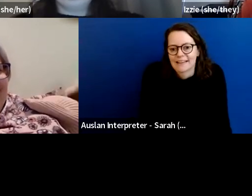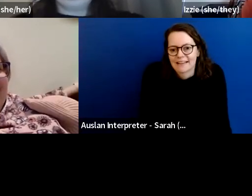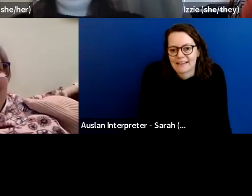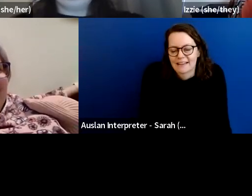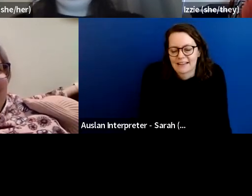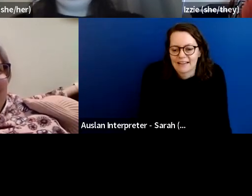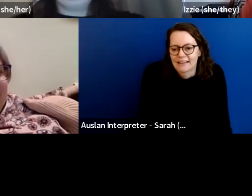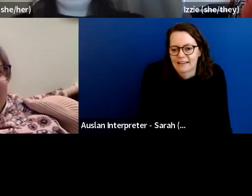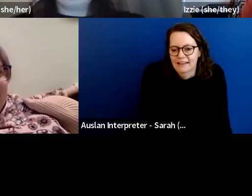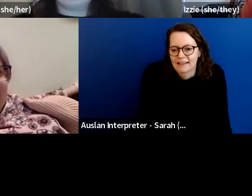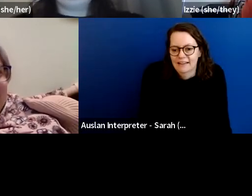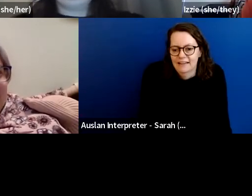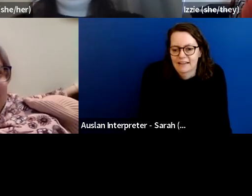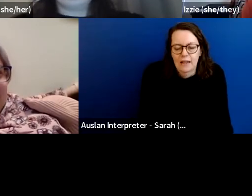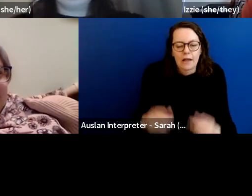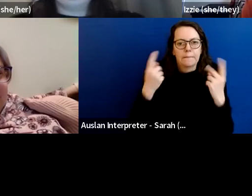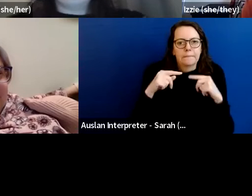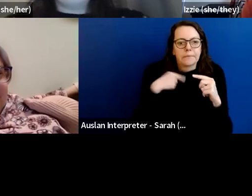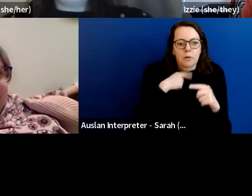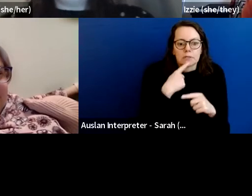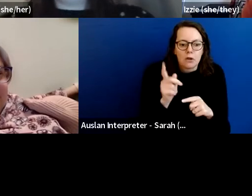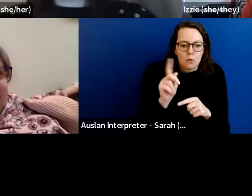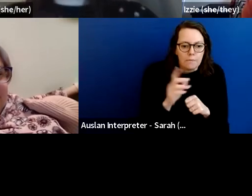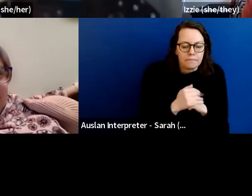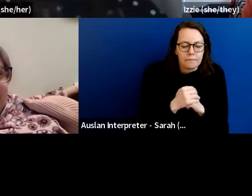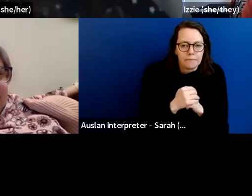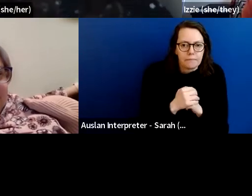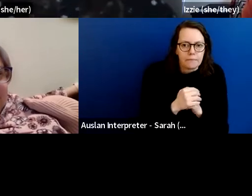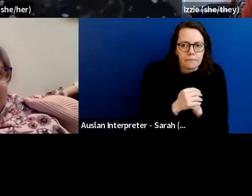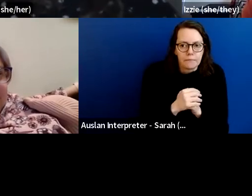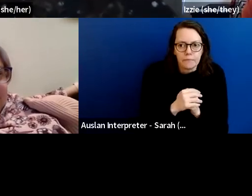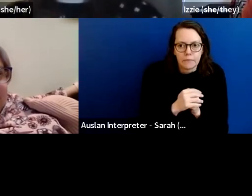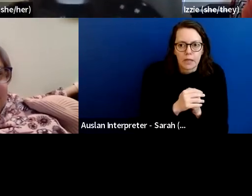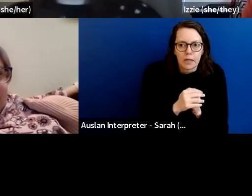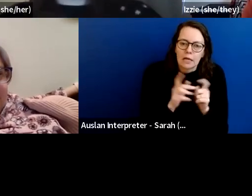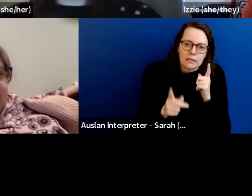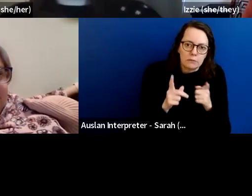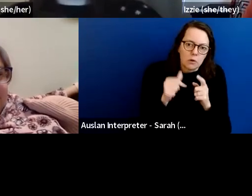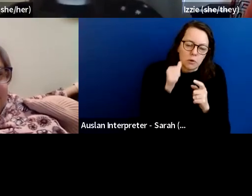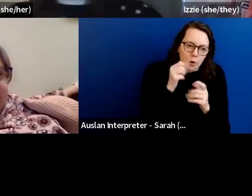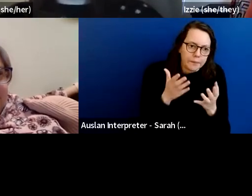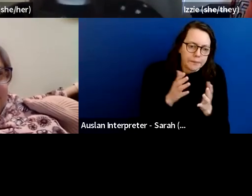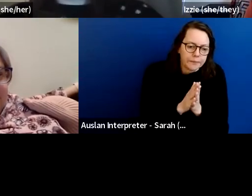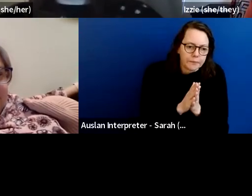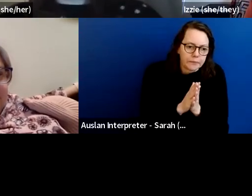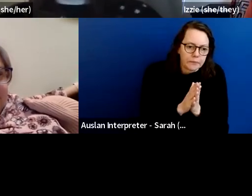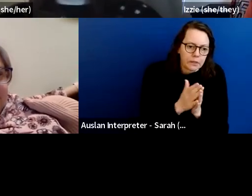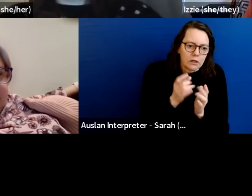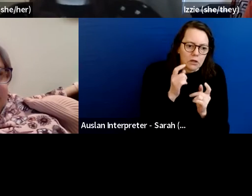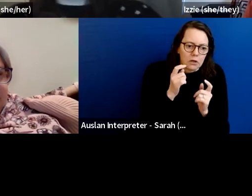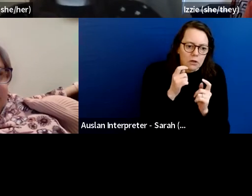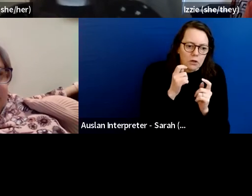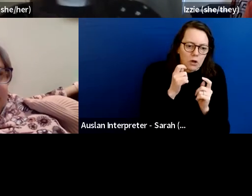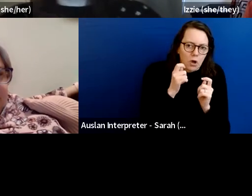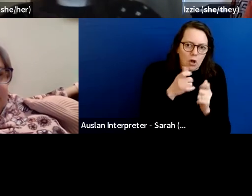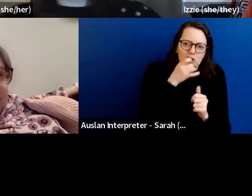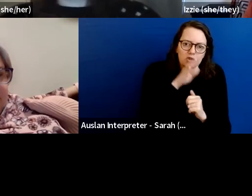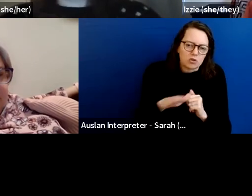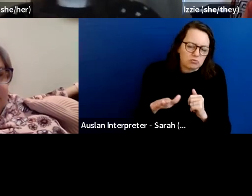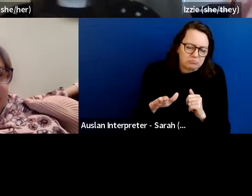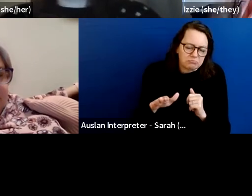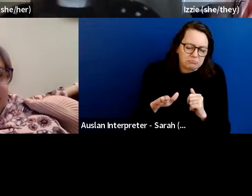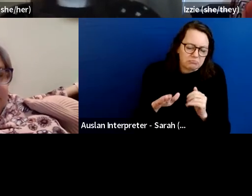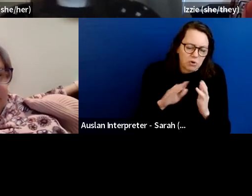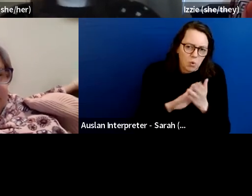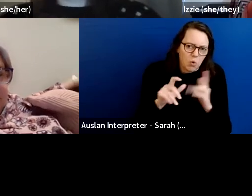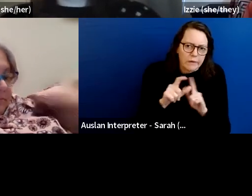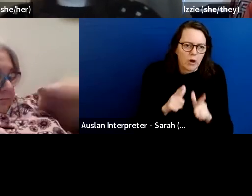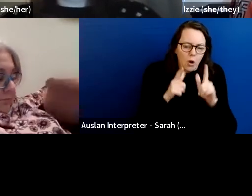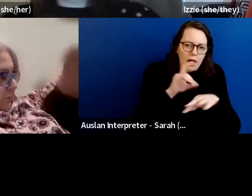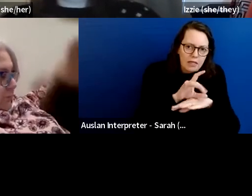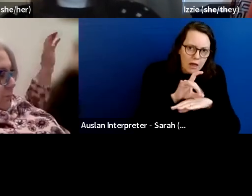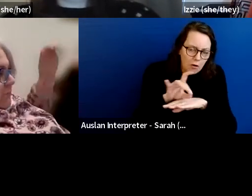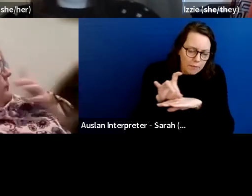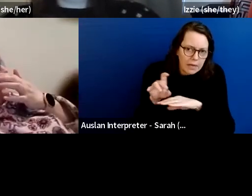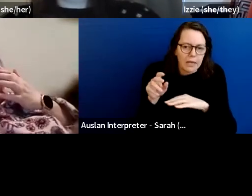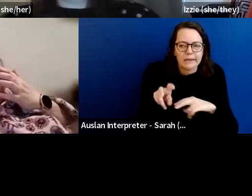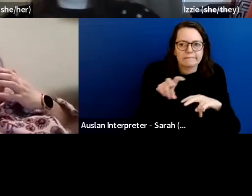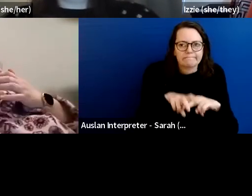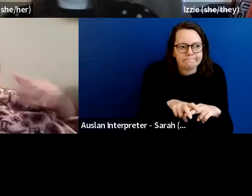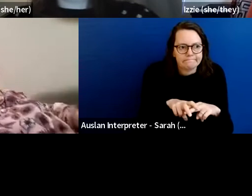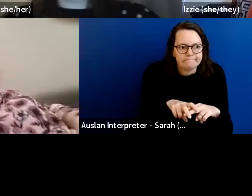Um, the other thing that I quickly wanted to mention is sometimes, you know in early childhood, and you might be in a therapist office or, you know, in some receiving some sort of treatment.